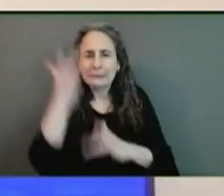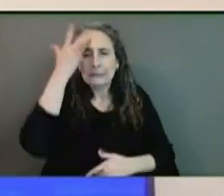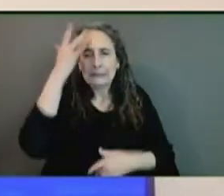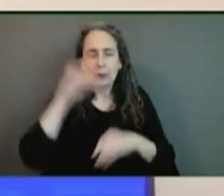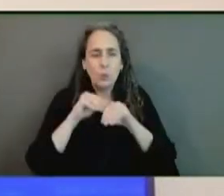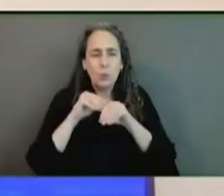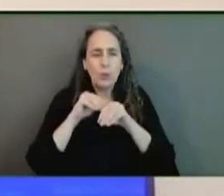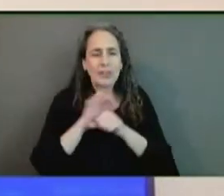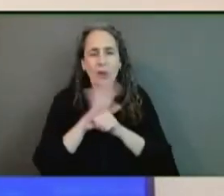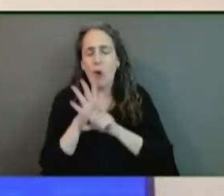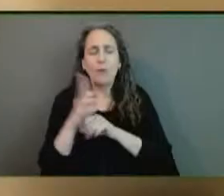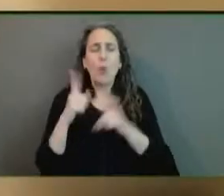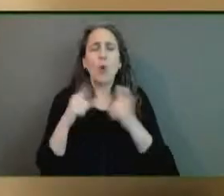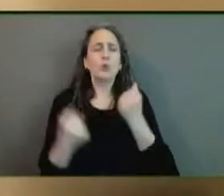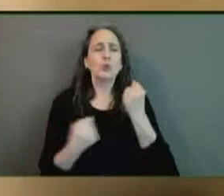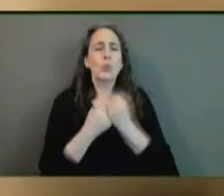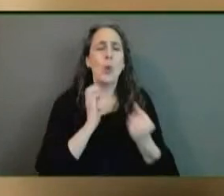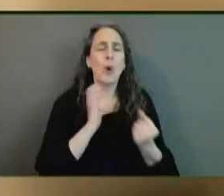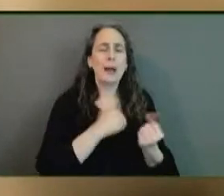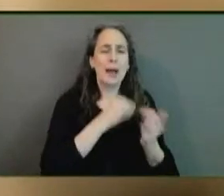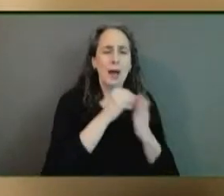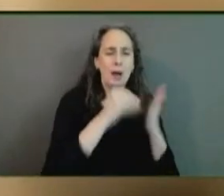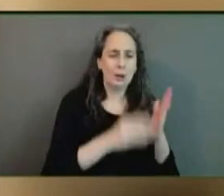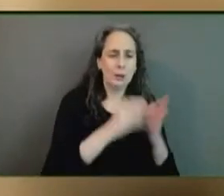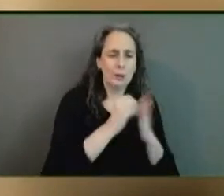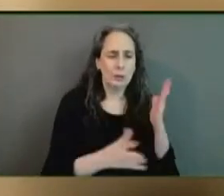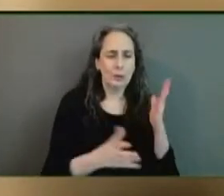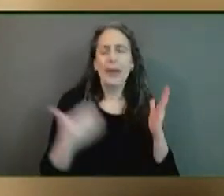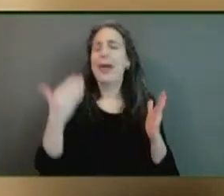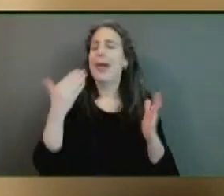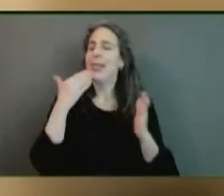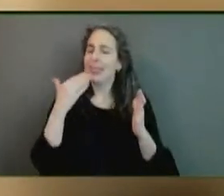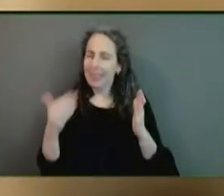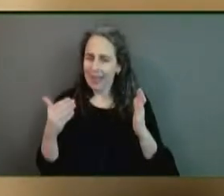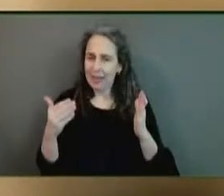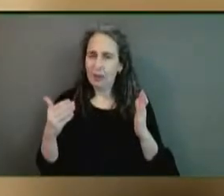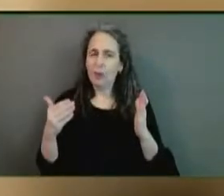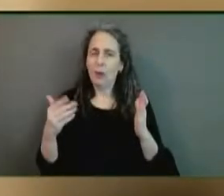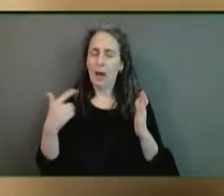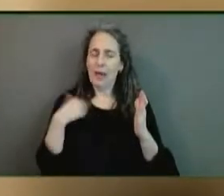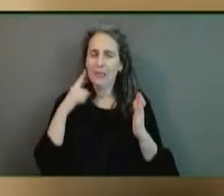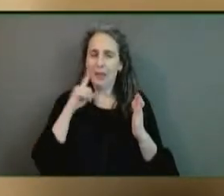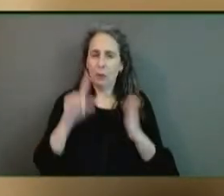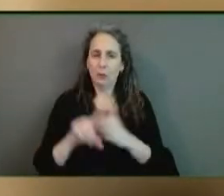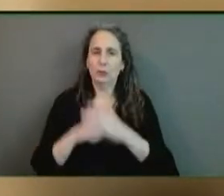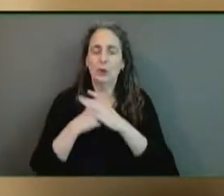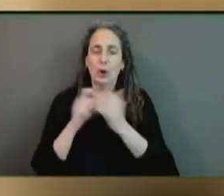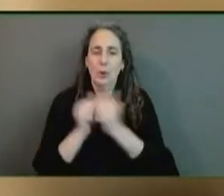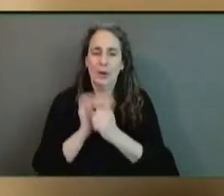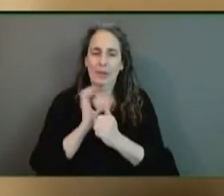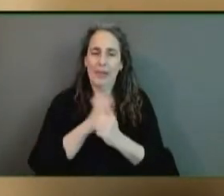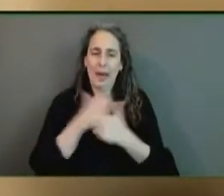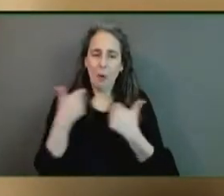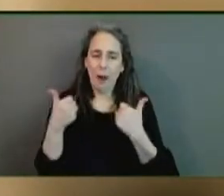some of their friends, potentially coming down with Covid, What are we doing to support our students? Sure and